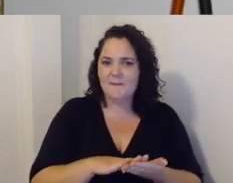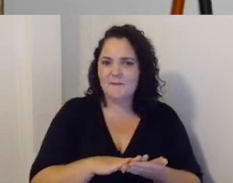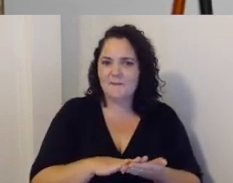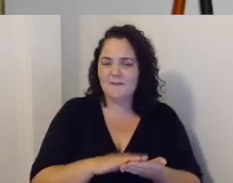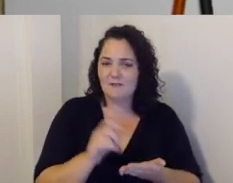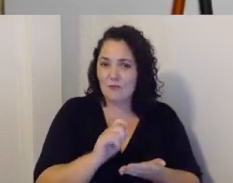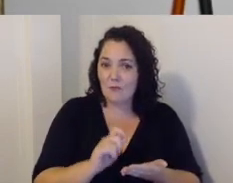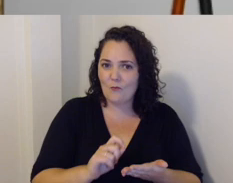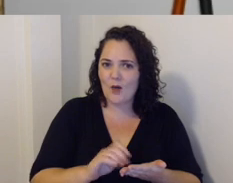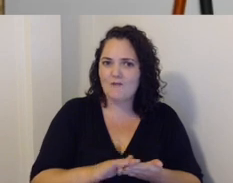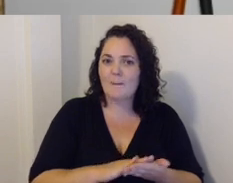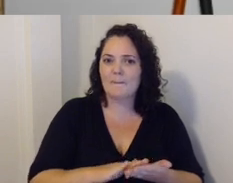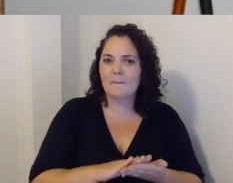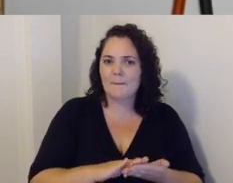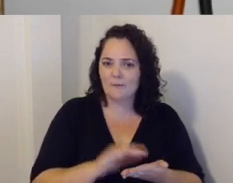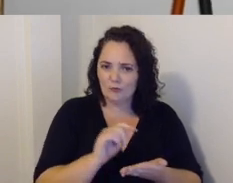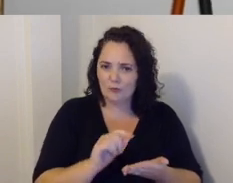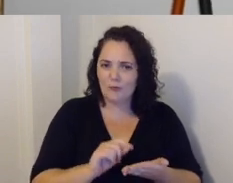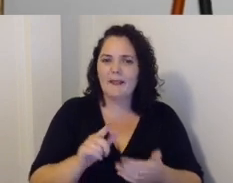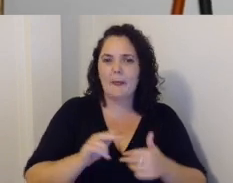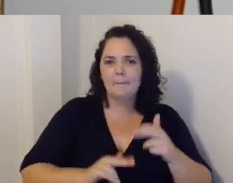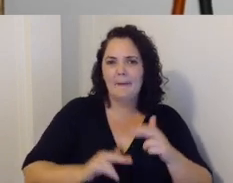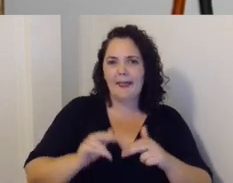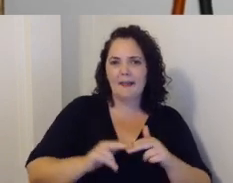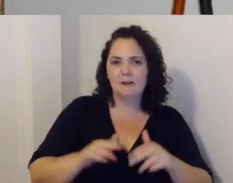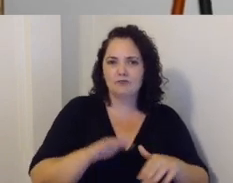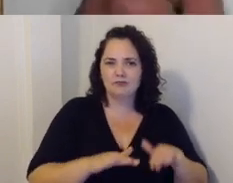draw on top and rub it in again and again and that's what we're going to do to build it up